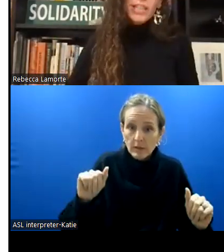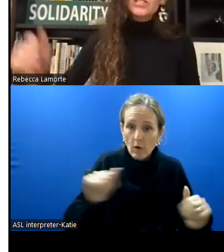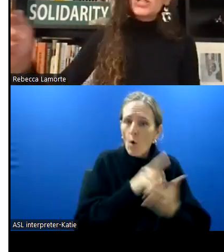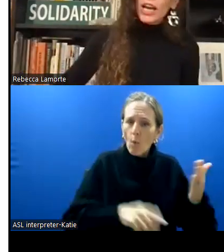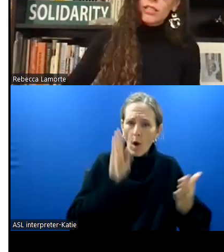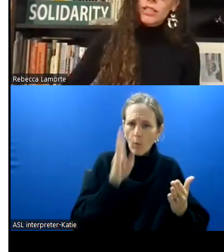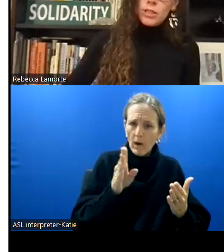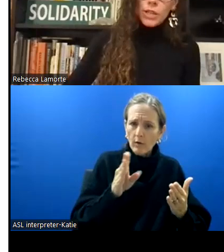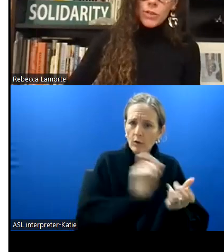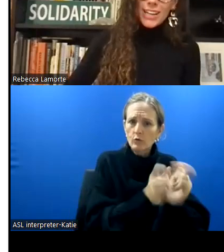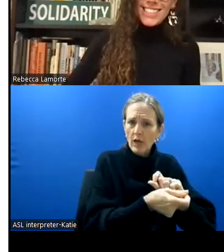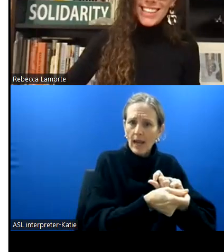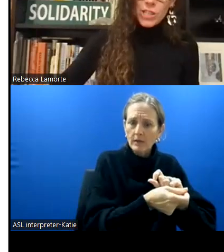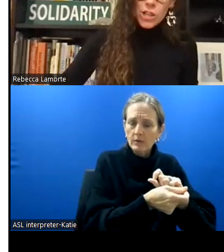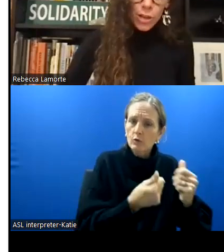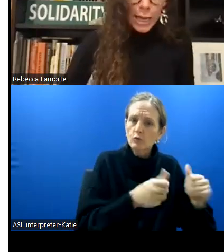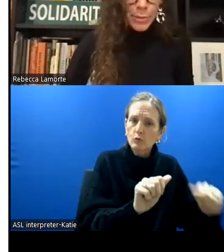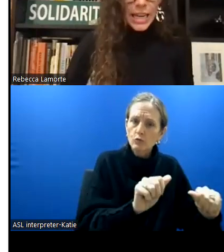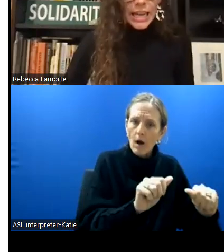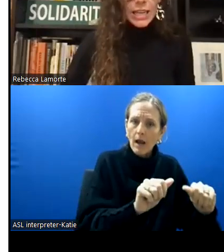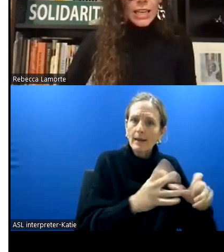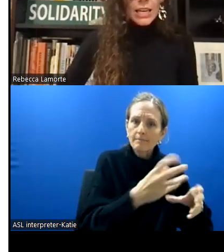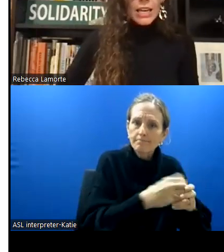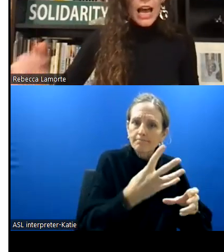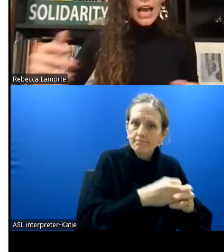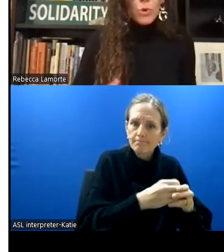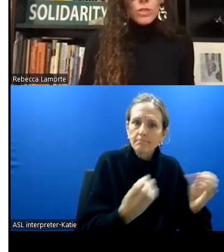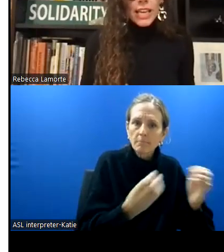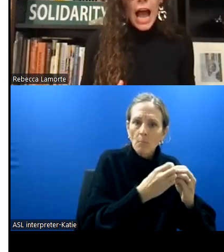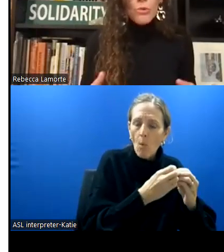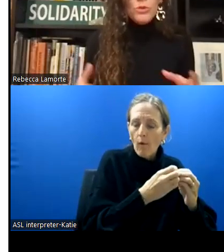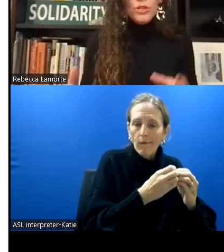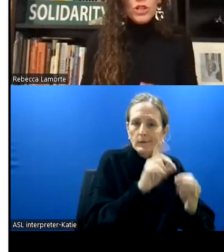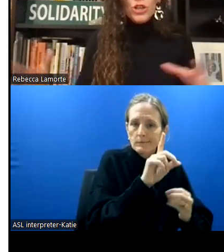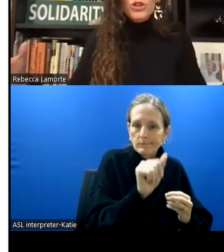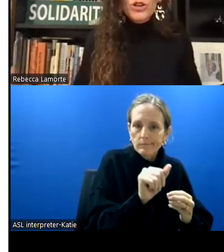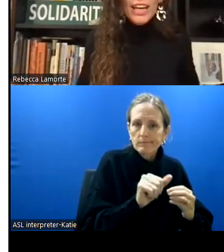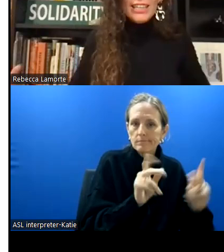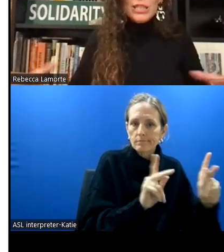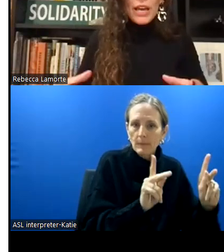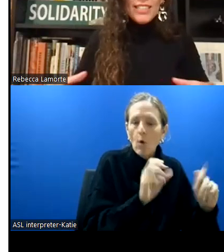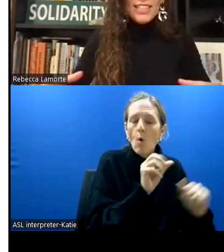to inject disability rights into your campaign? And mostly how will you ensure you're creating a space